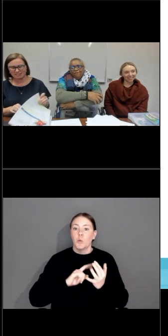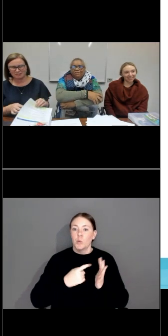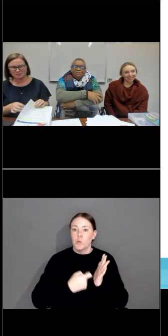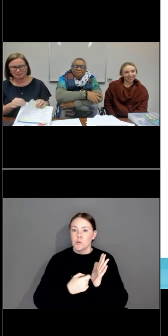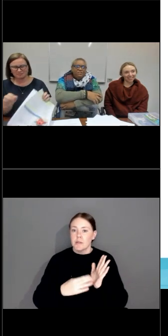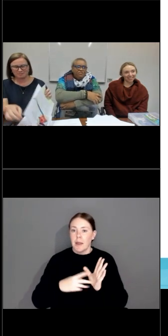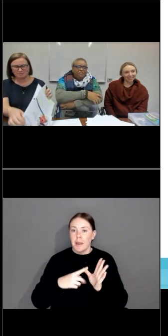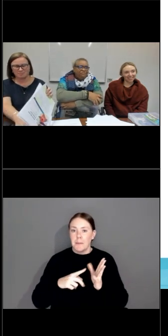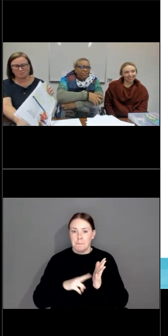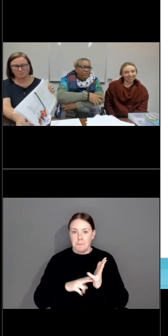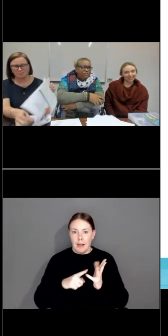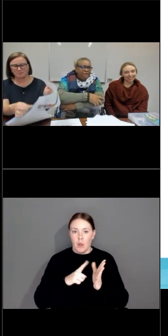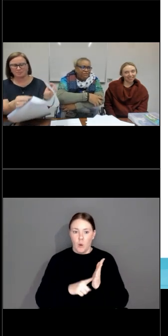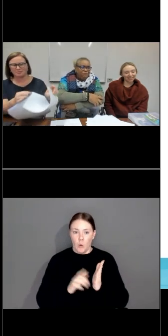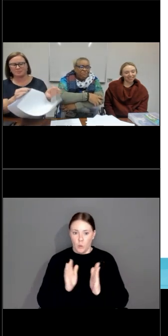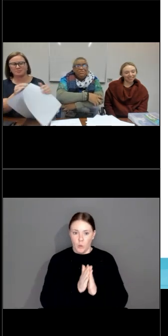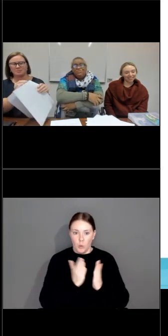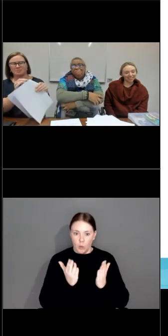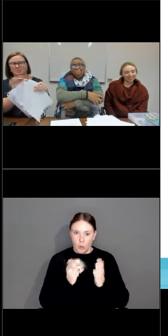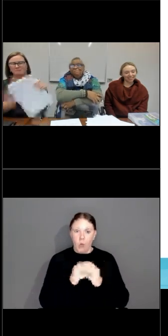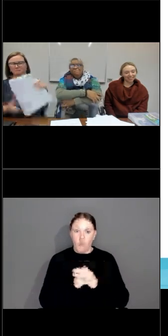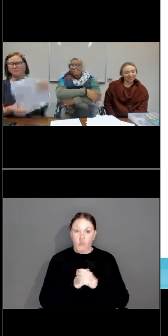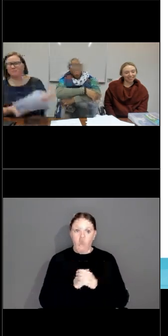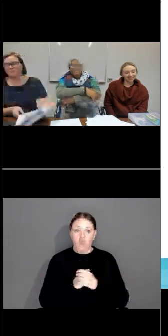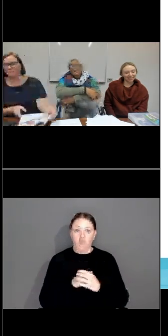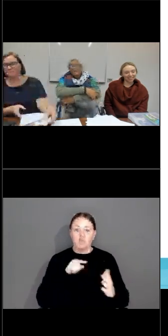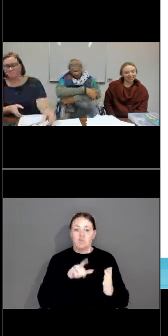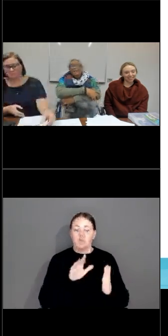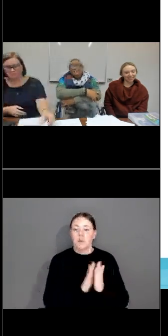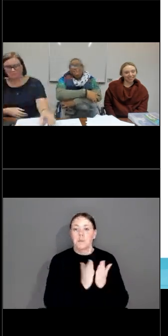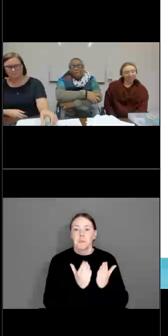what's what the use to have a user manual the user manual is really good it has some really